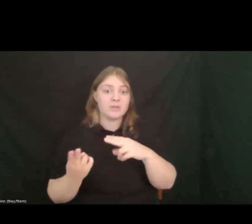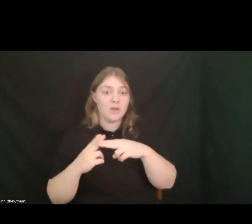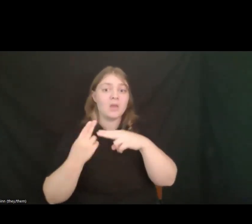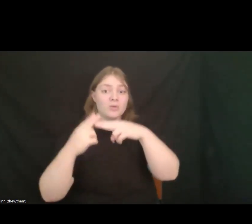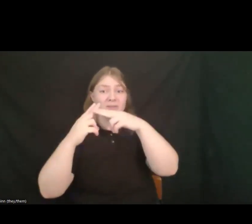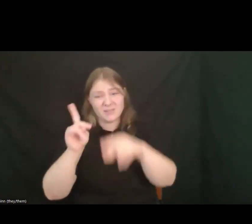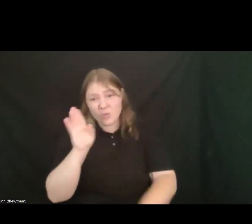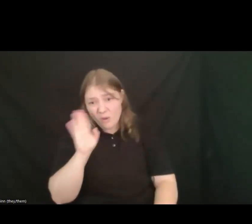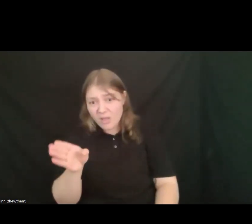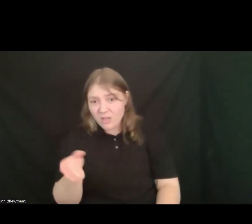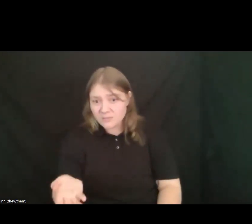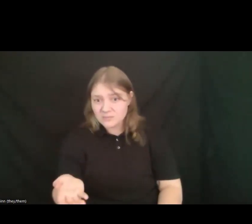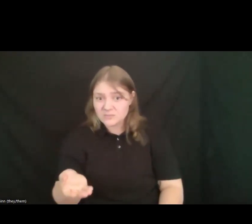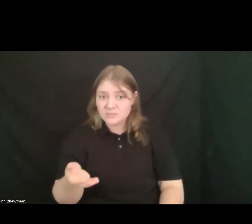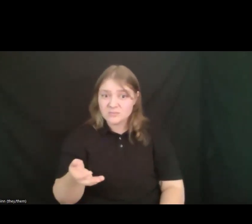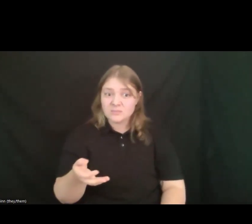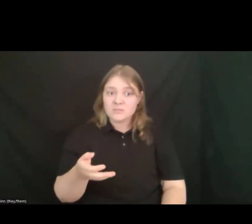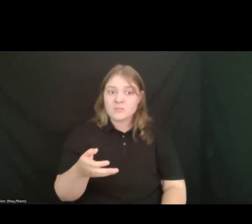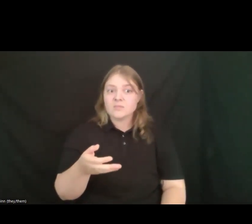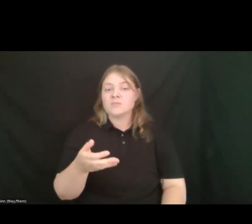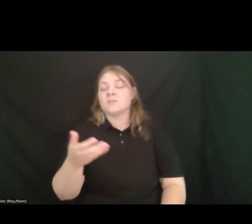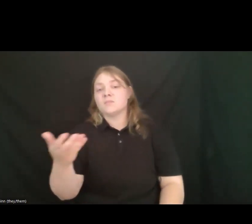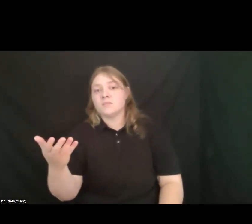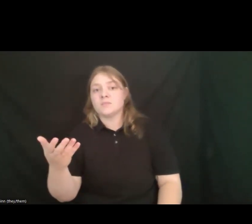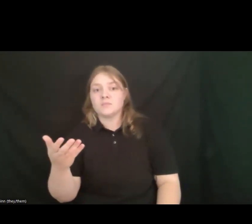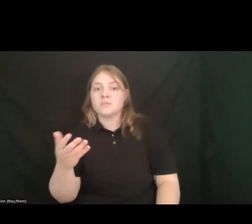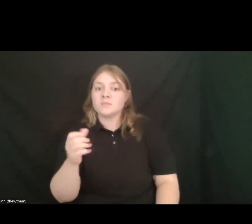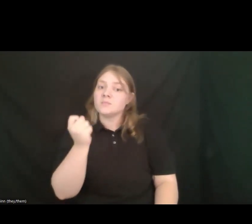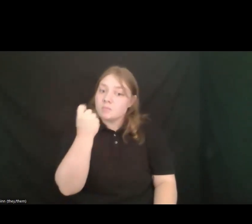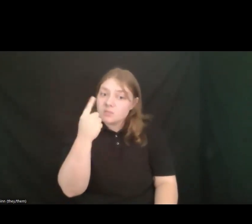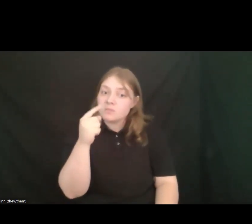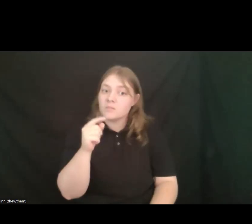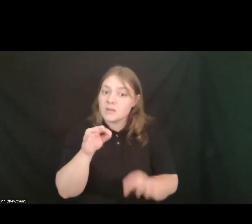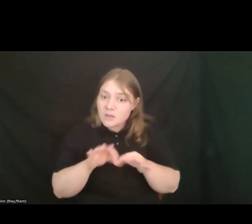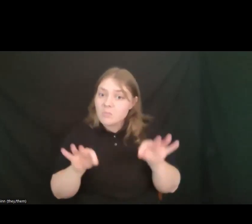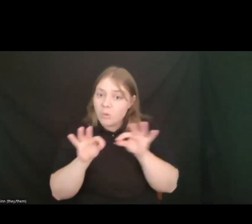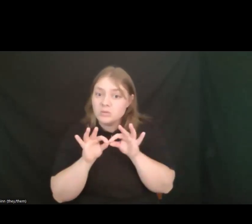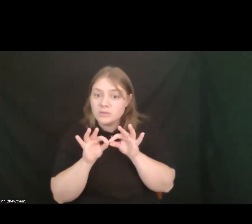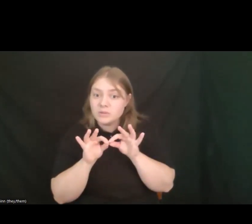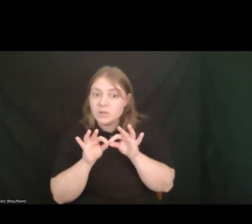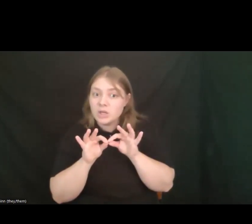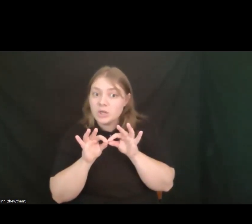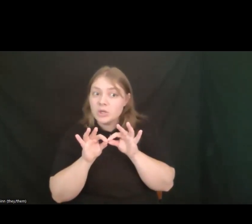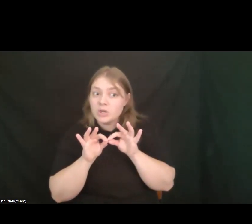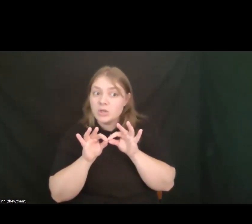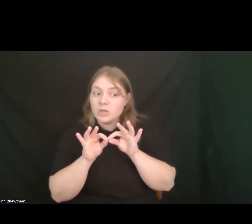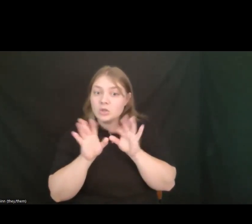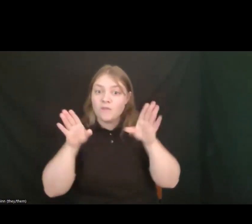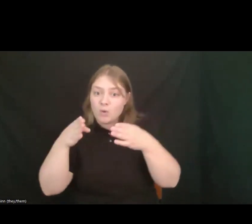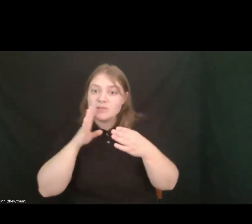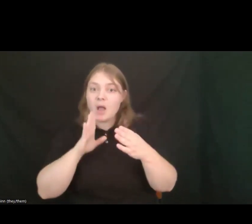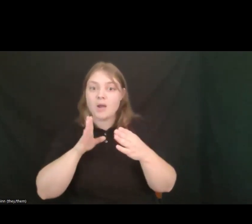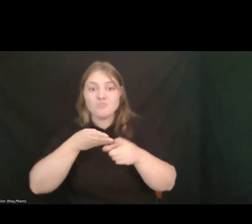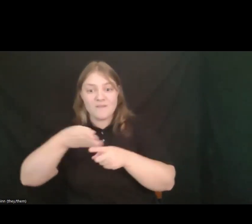and so we cannot have well it's important that our focus is to diversify the profession we can't have